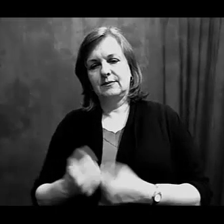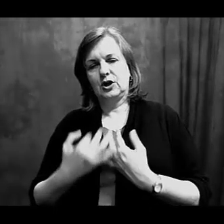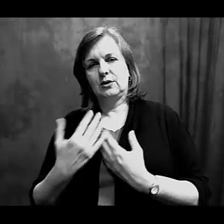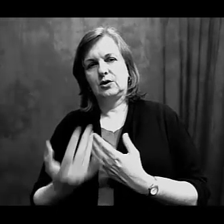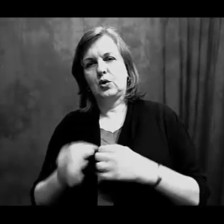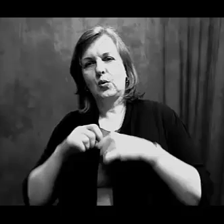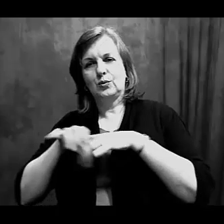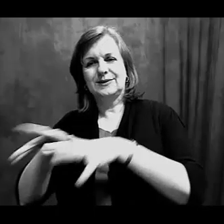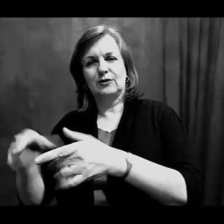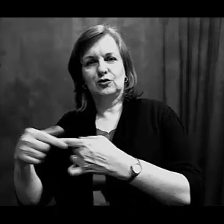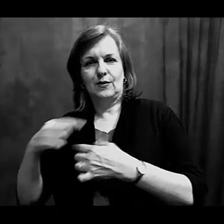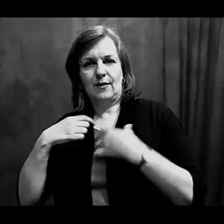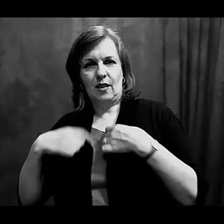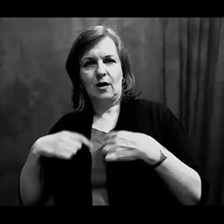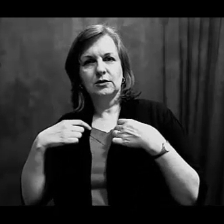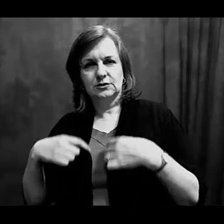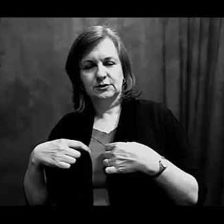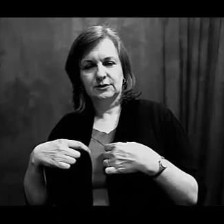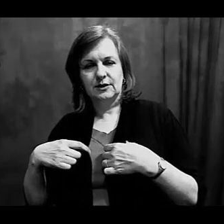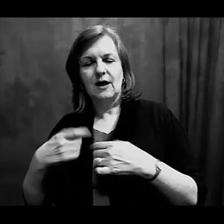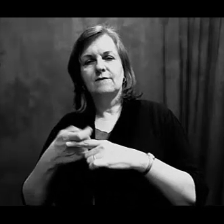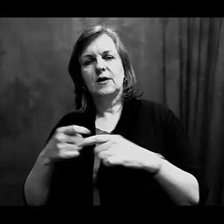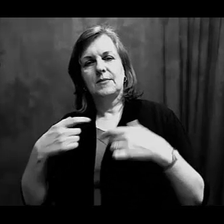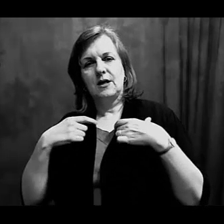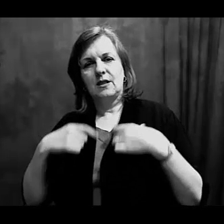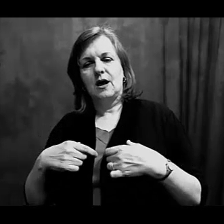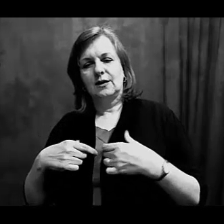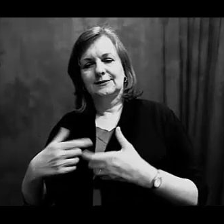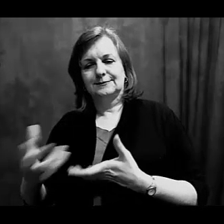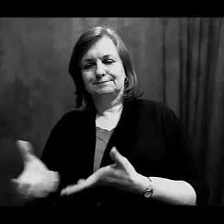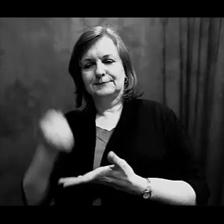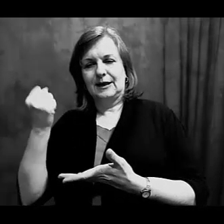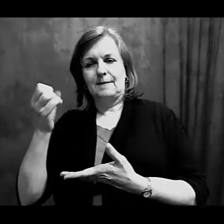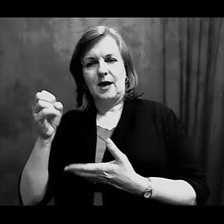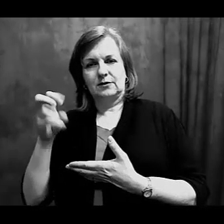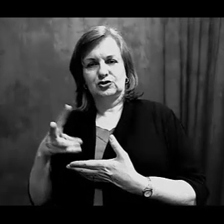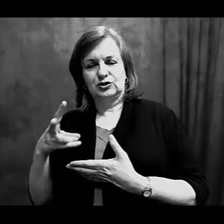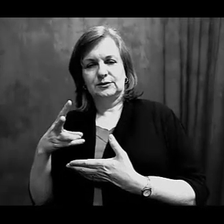from the lungs it gets oxygenated returns to the left